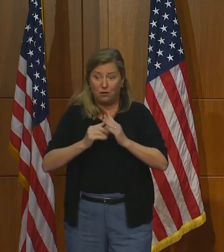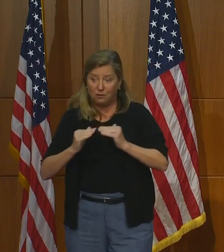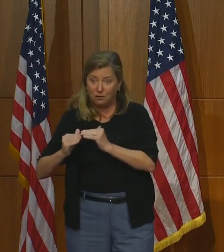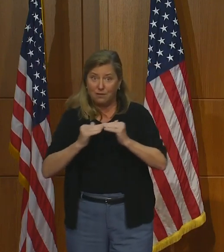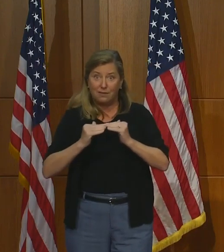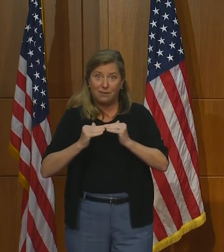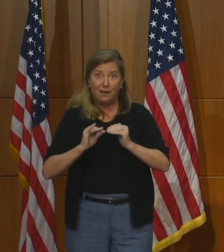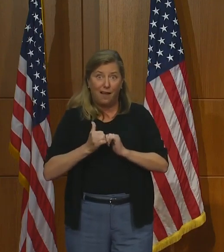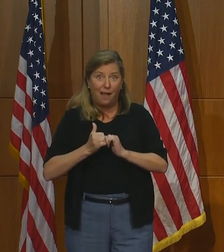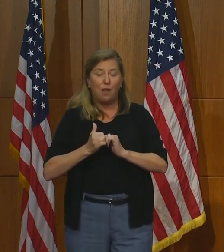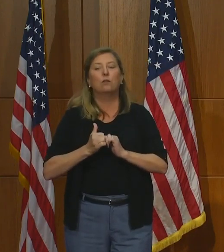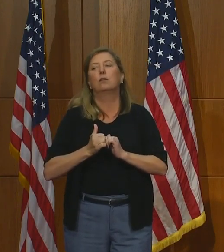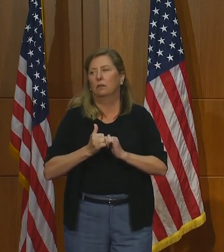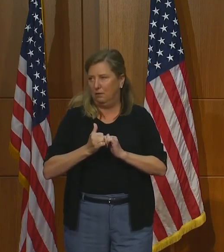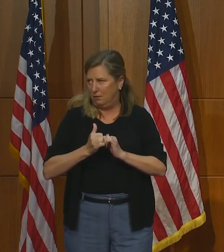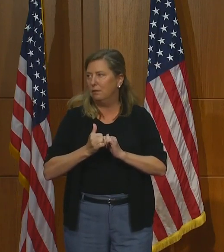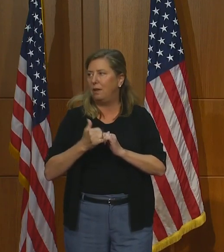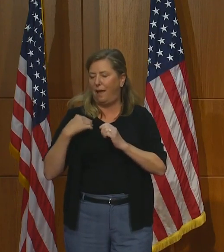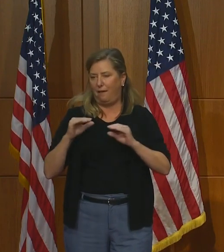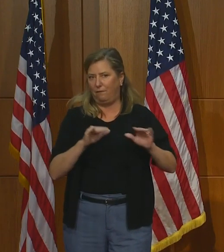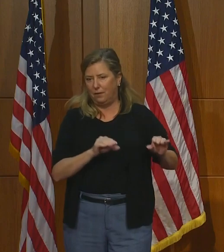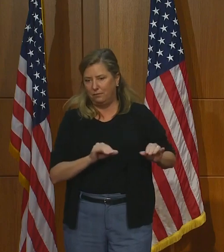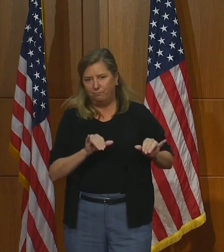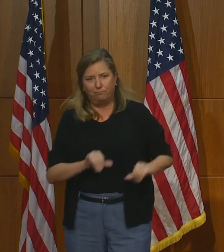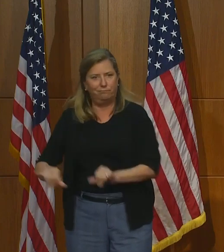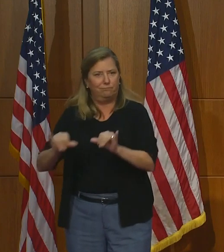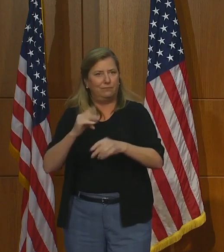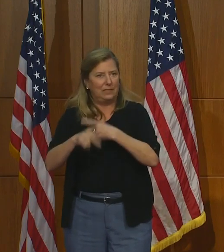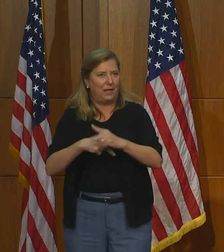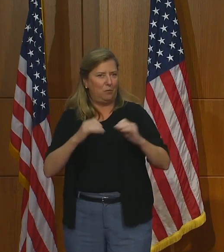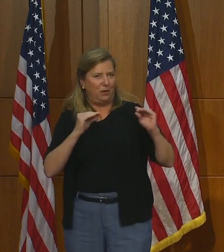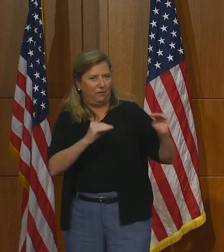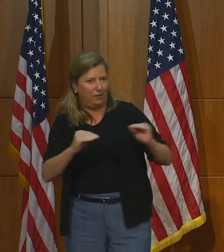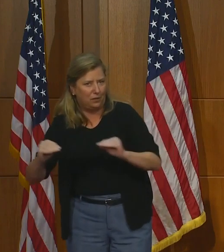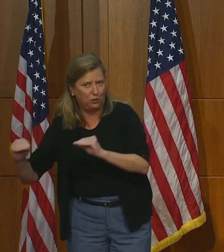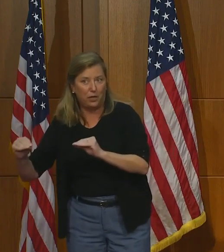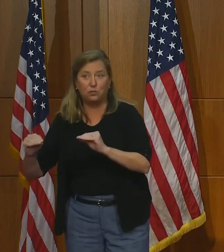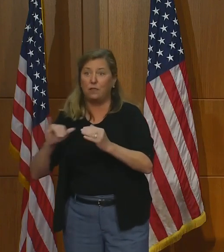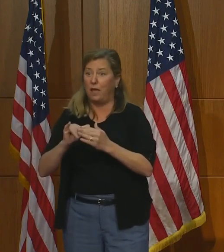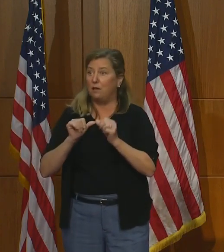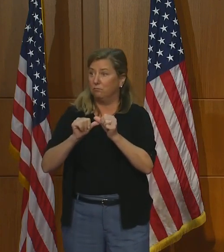EVERYBODY THE STORE APP OF WITH